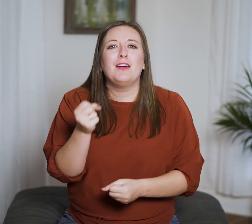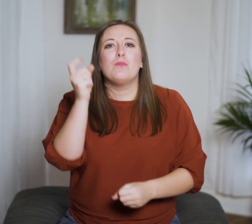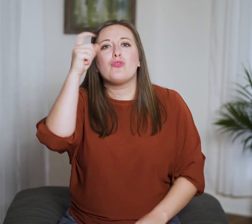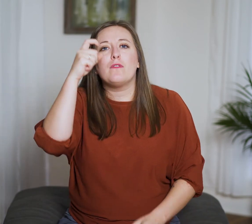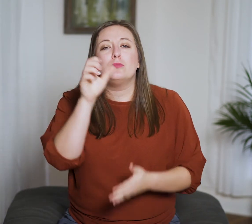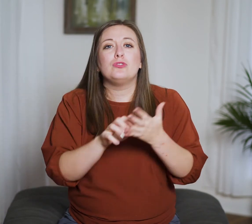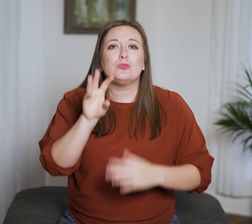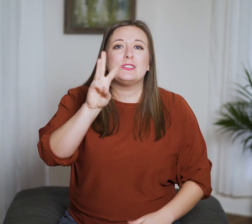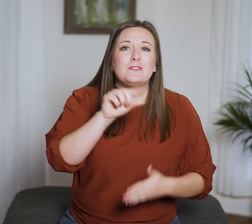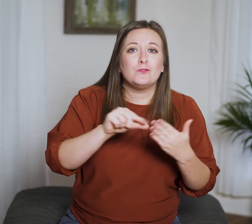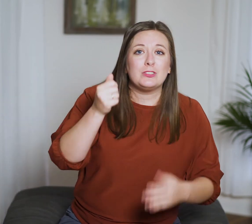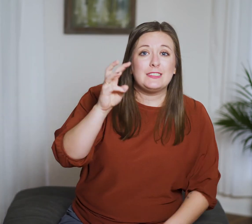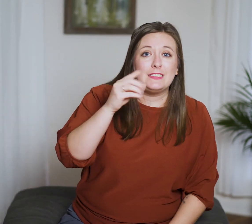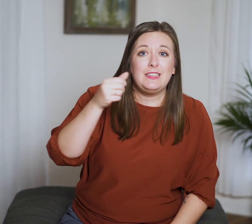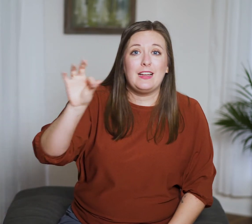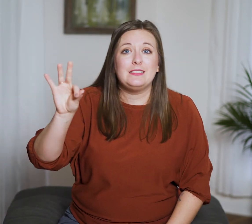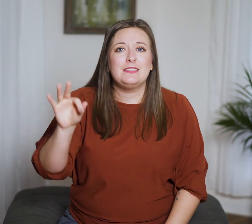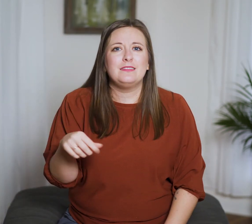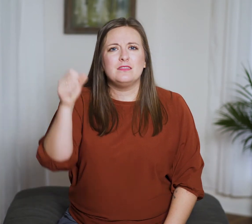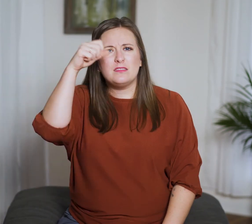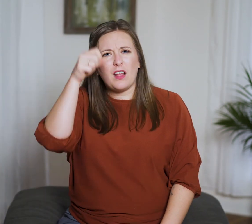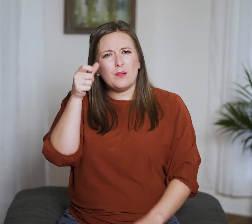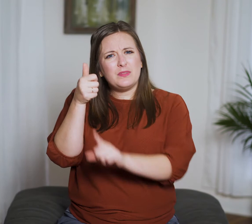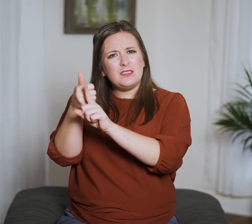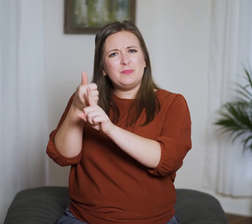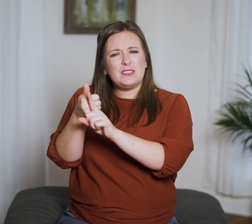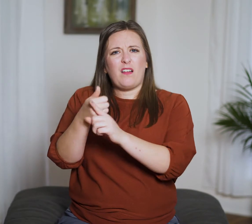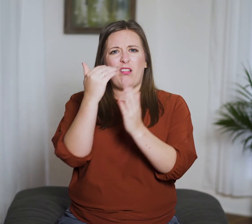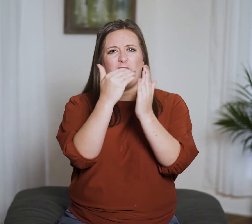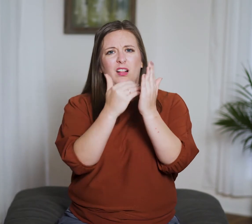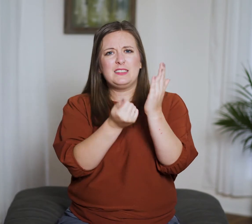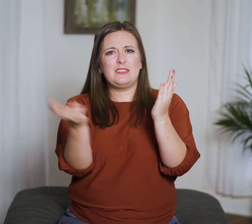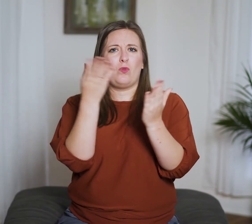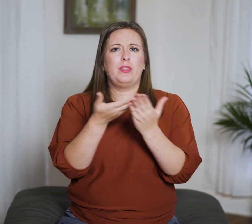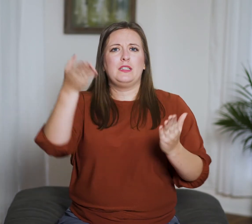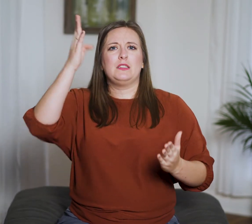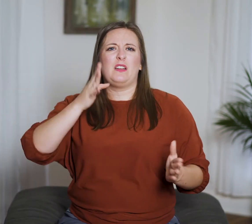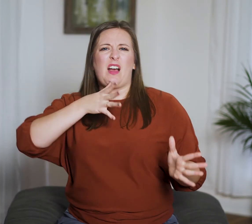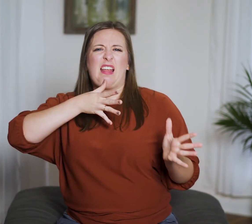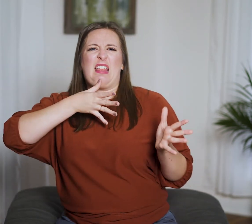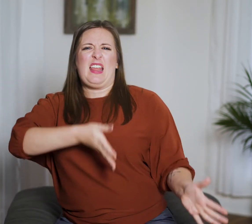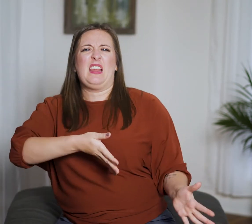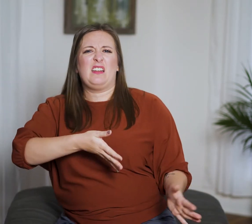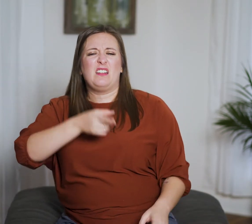In Proverbs 6:16-19, Solomon listed out several things God hates.